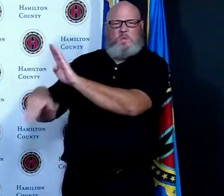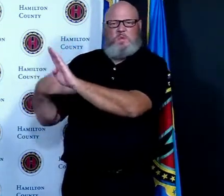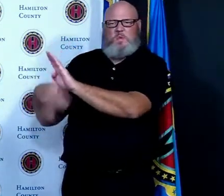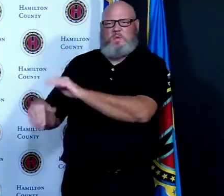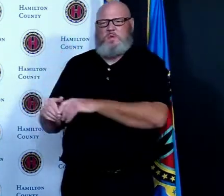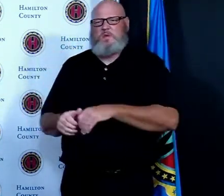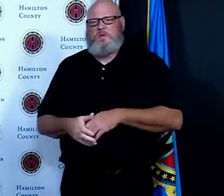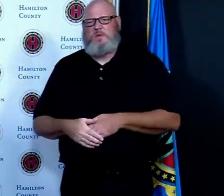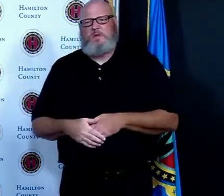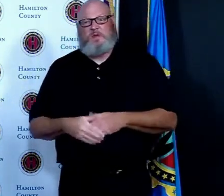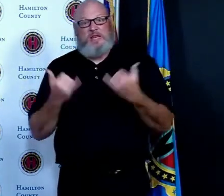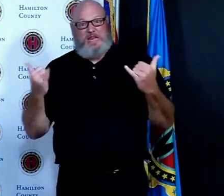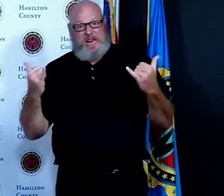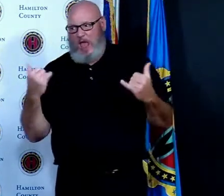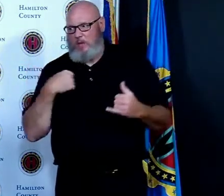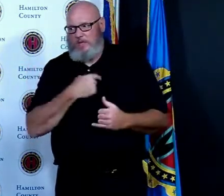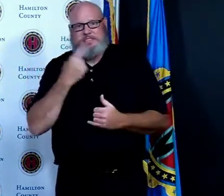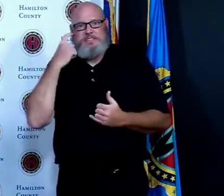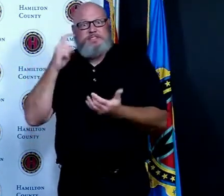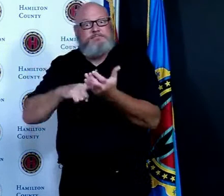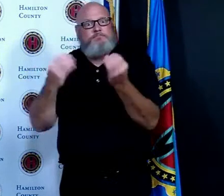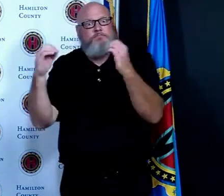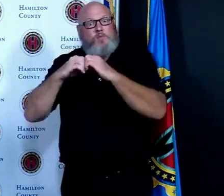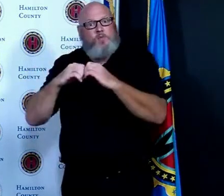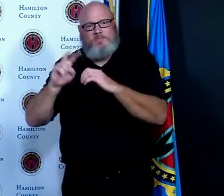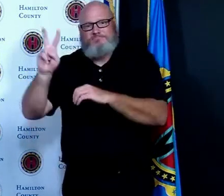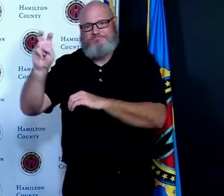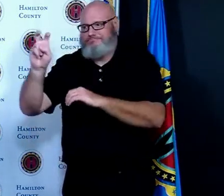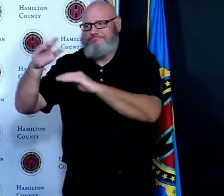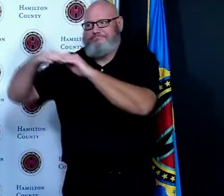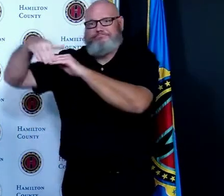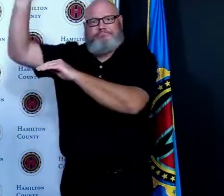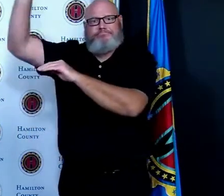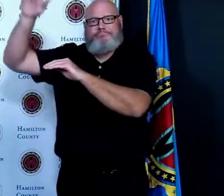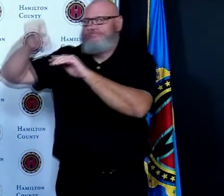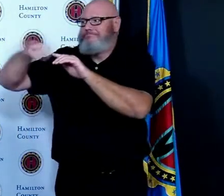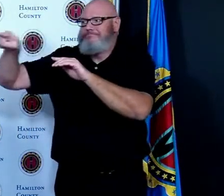we are also starting to see some increases in intensive care unit admissions although not as